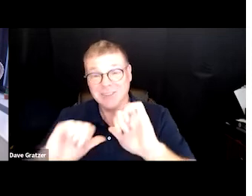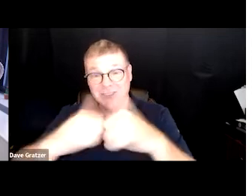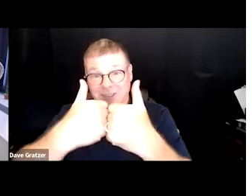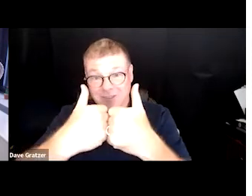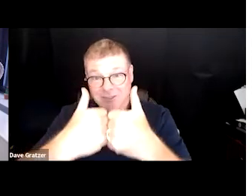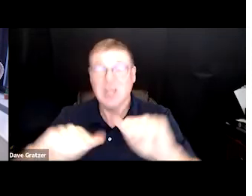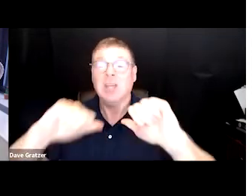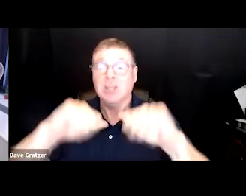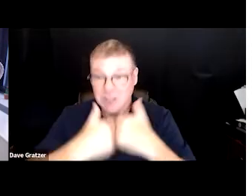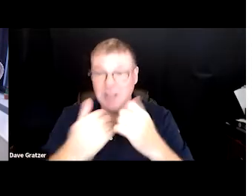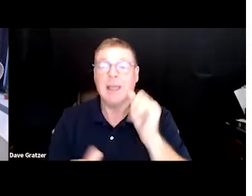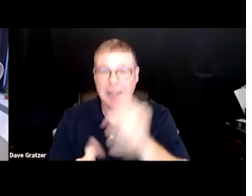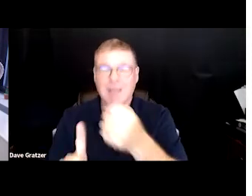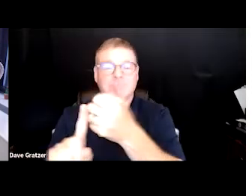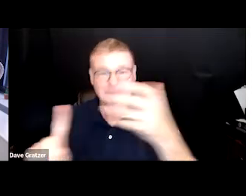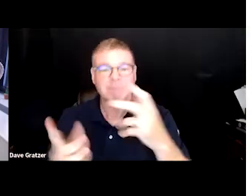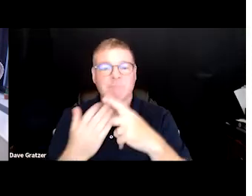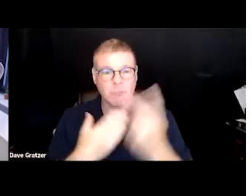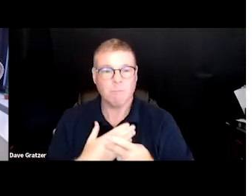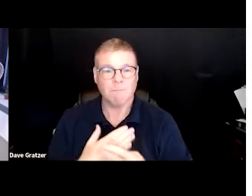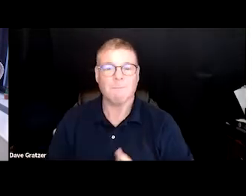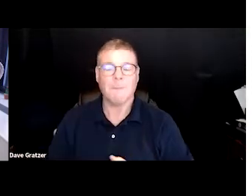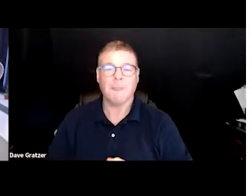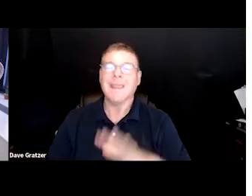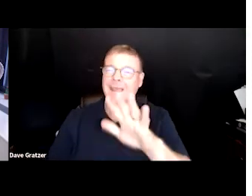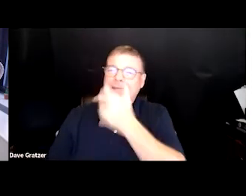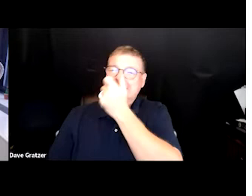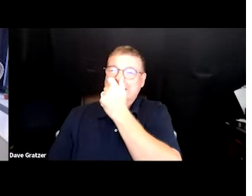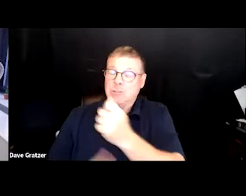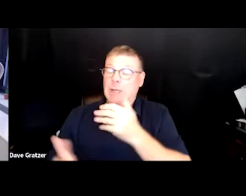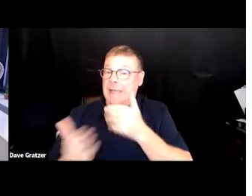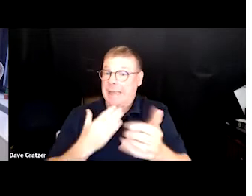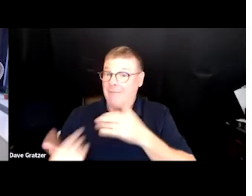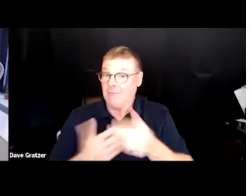we could certainly expand our program." So this was interesting to hear that despite the funding that was coming from the state,